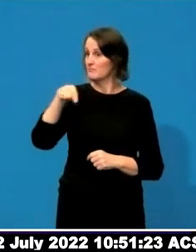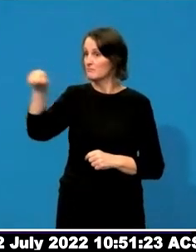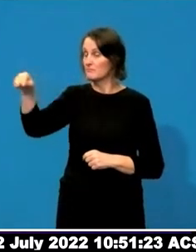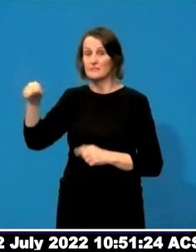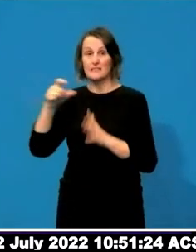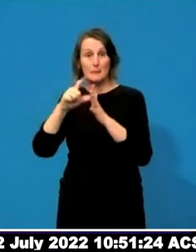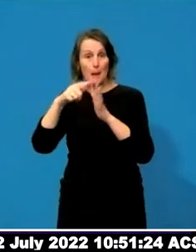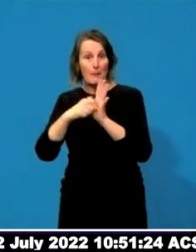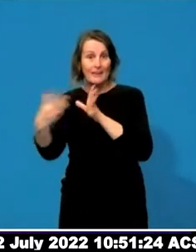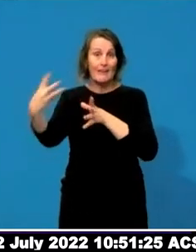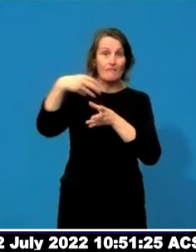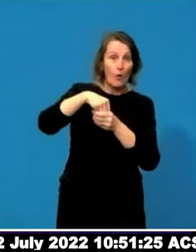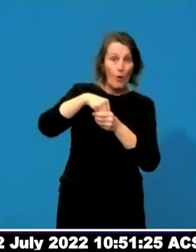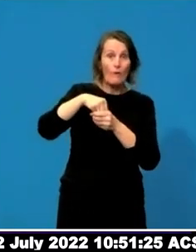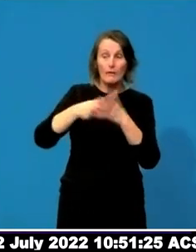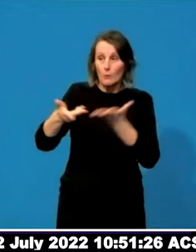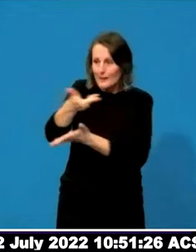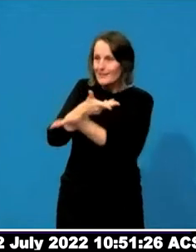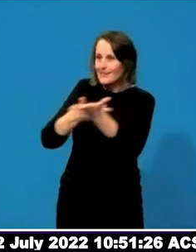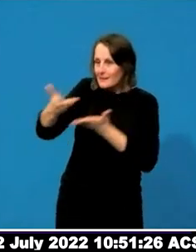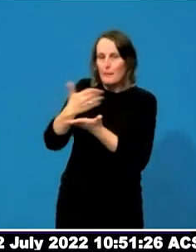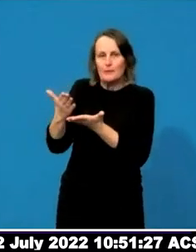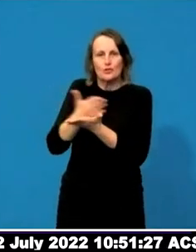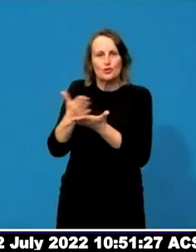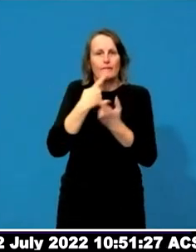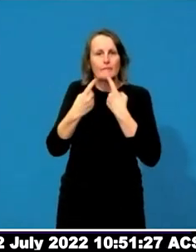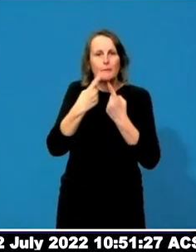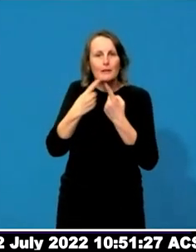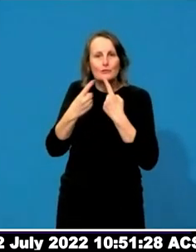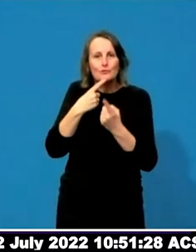And that would flag to us that something might not be going well